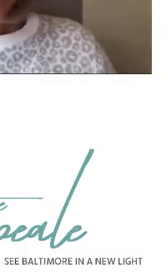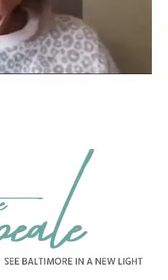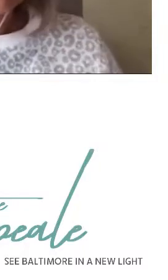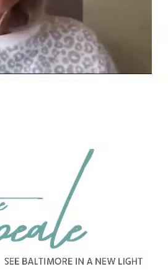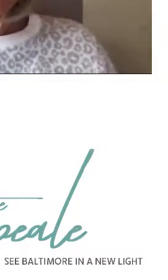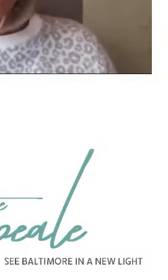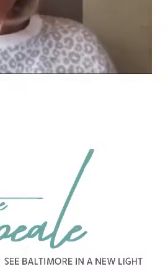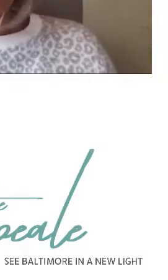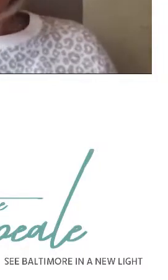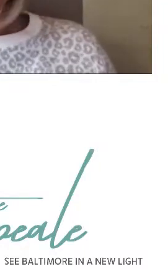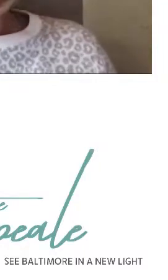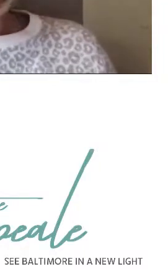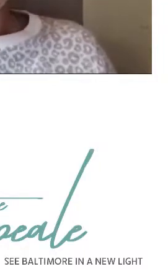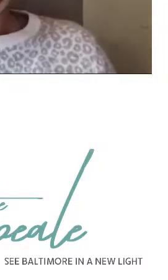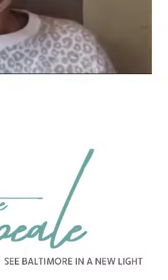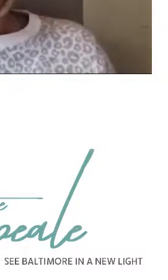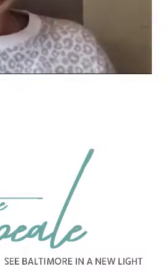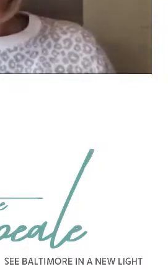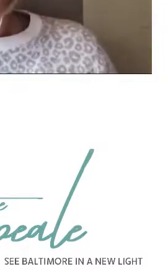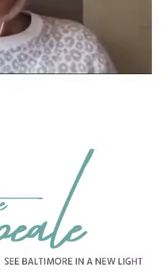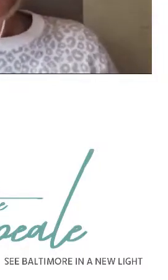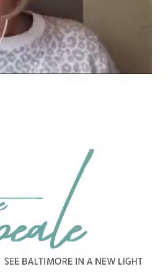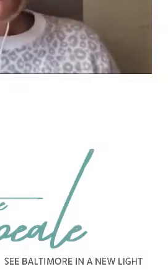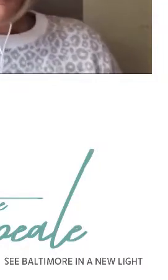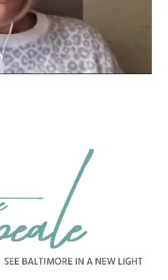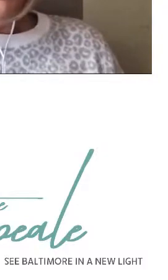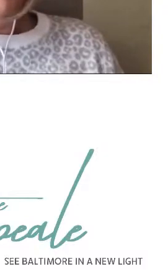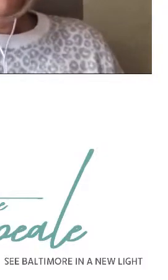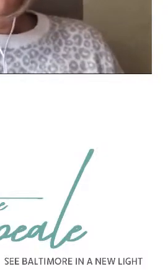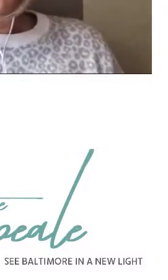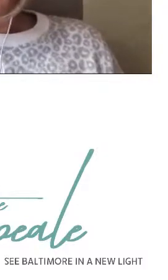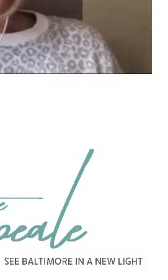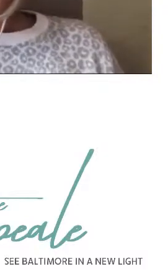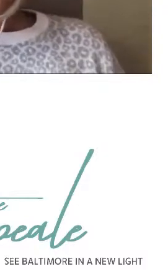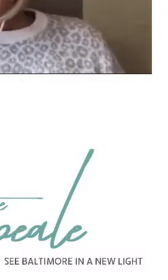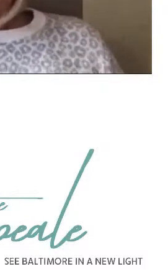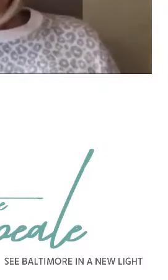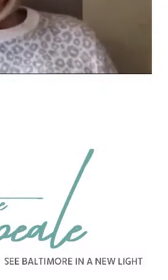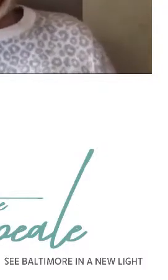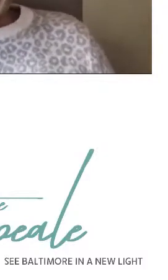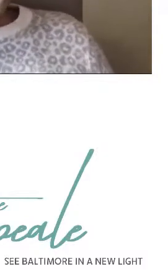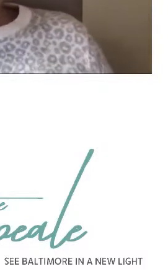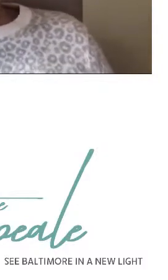Jeffrey: I like that you mentioned the author.